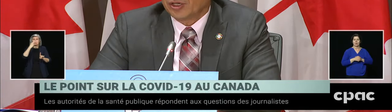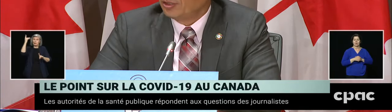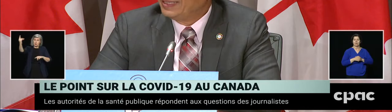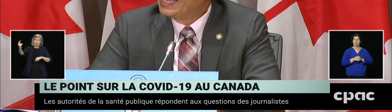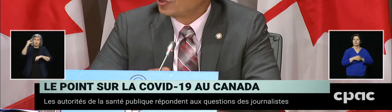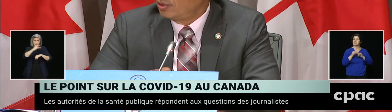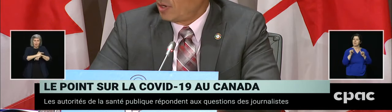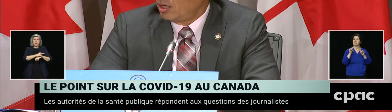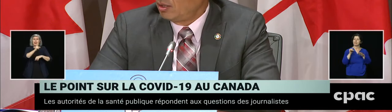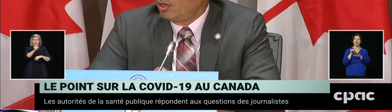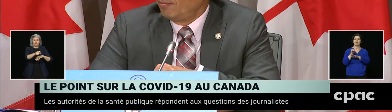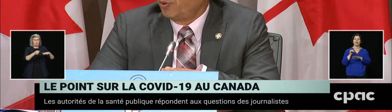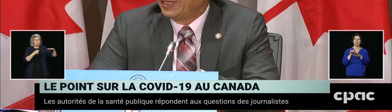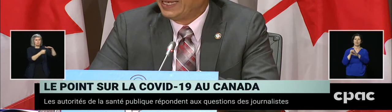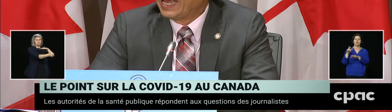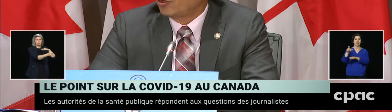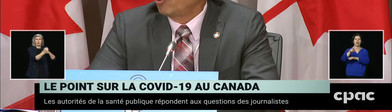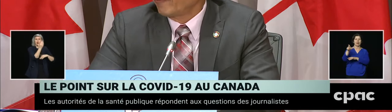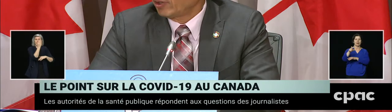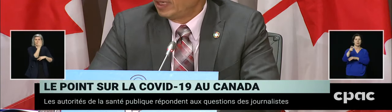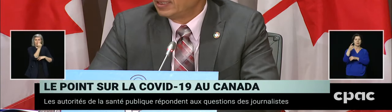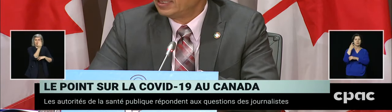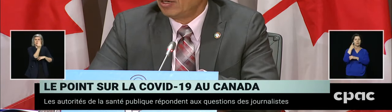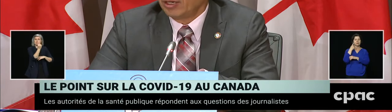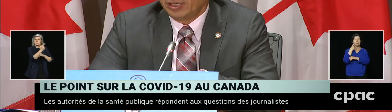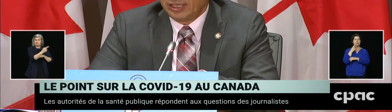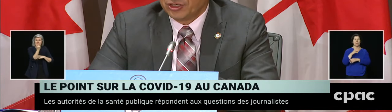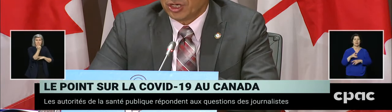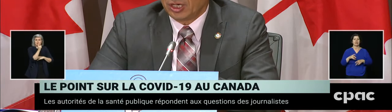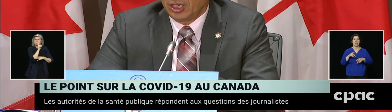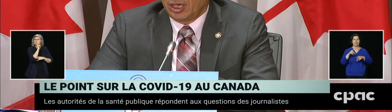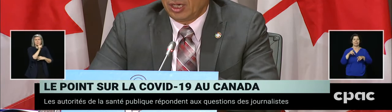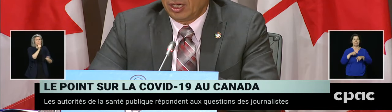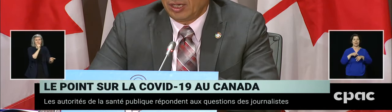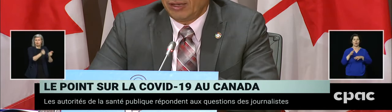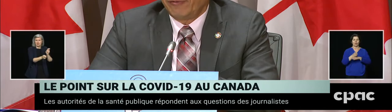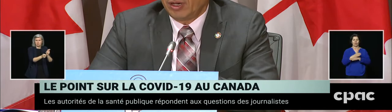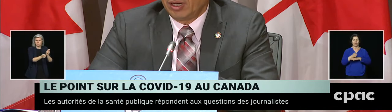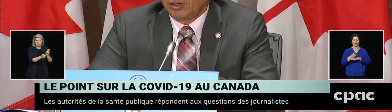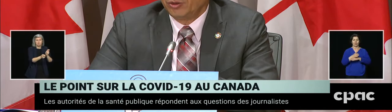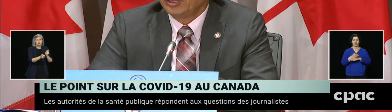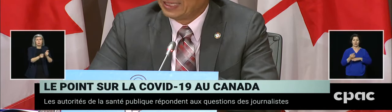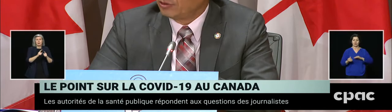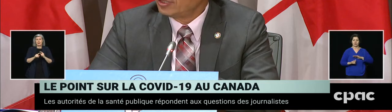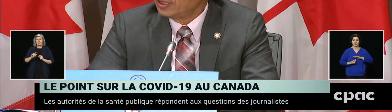14 DAYS AND THAT'S NOT CHANGING.